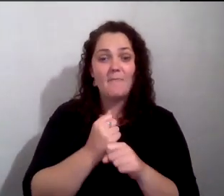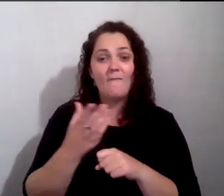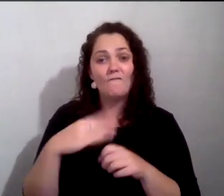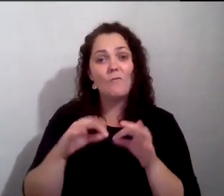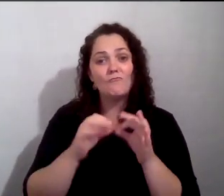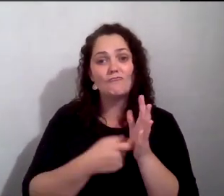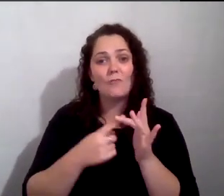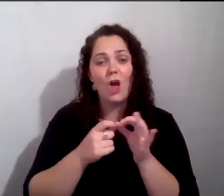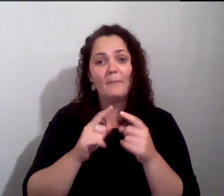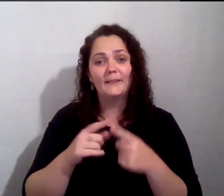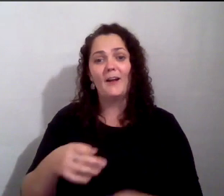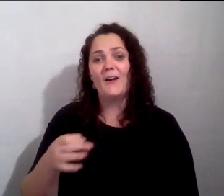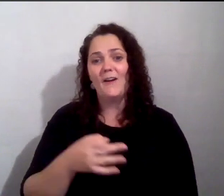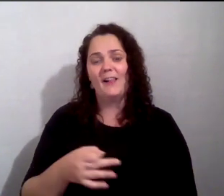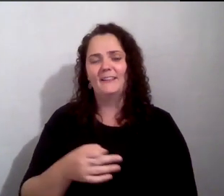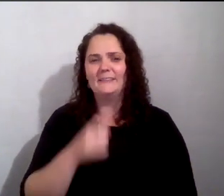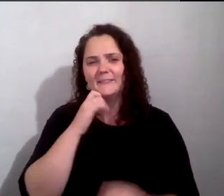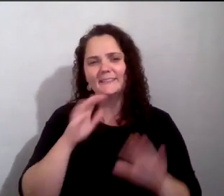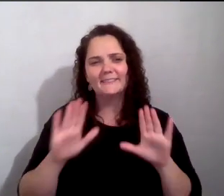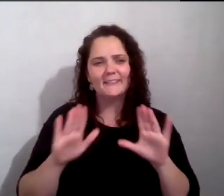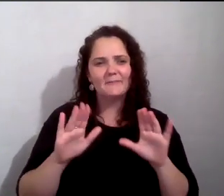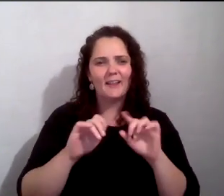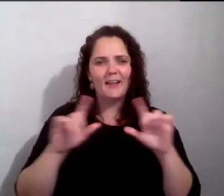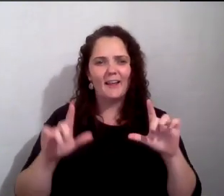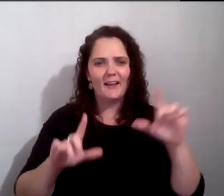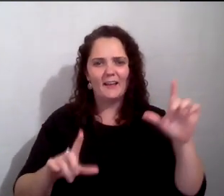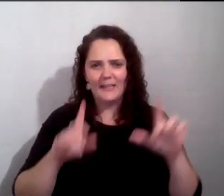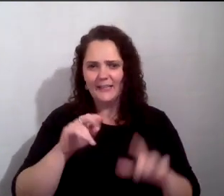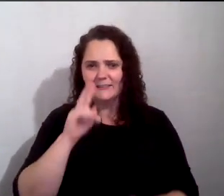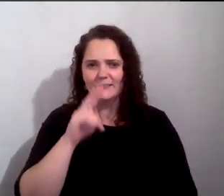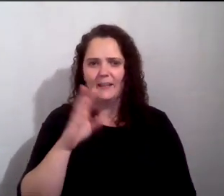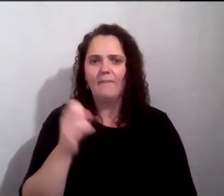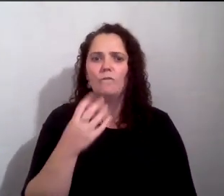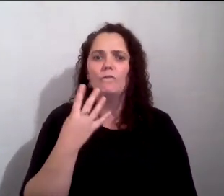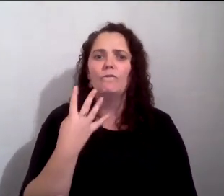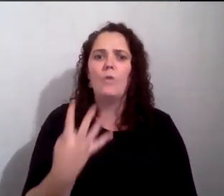here that there are four panels of composition board that have